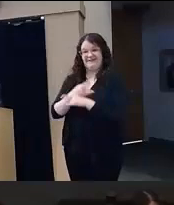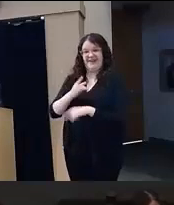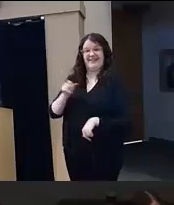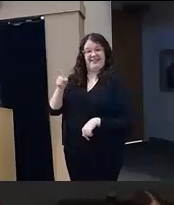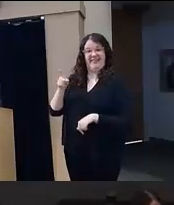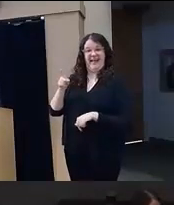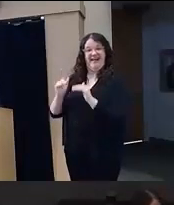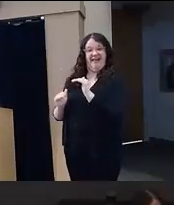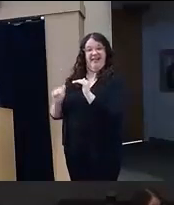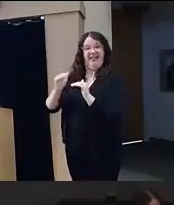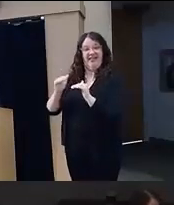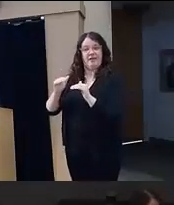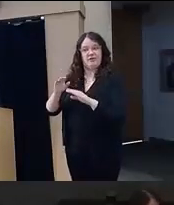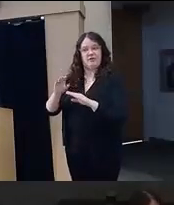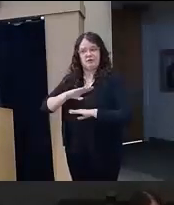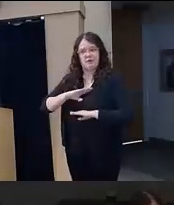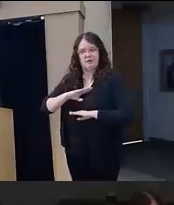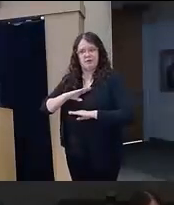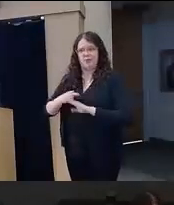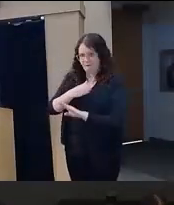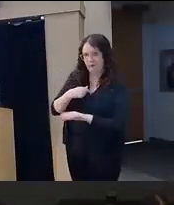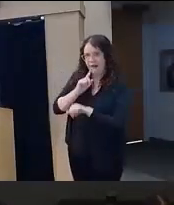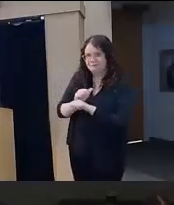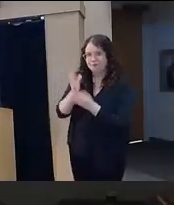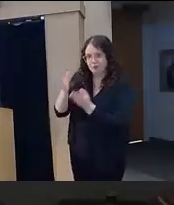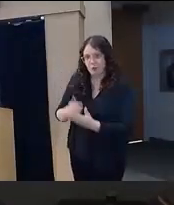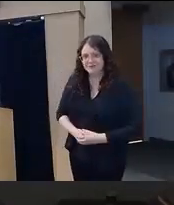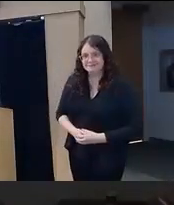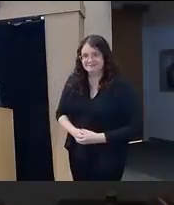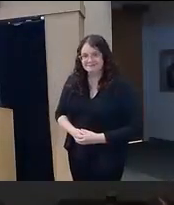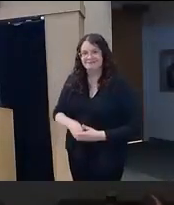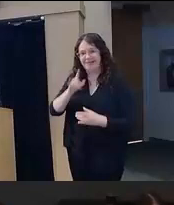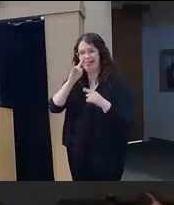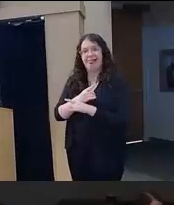before I proposed it which is almost ironic with pigeon area